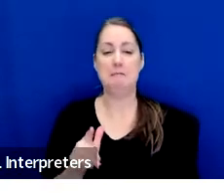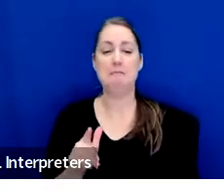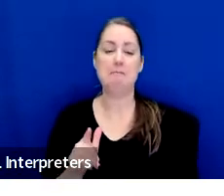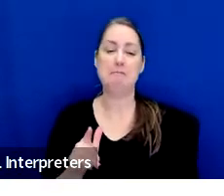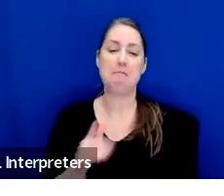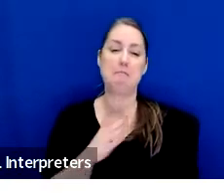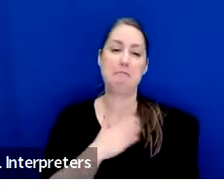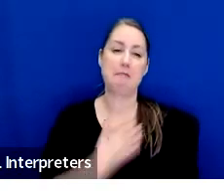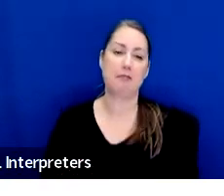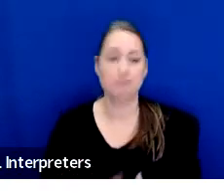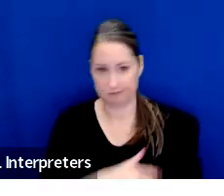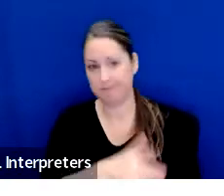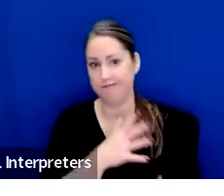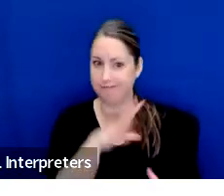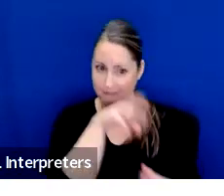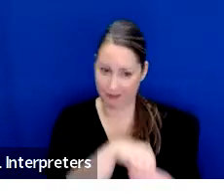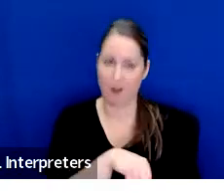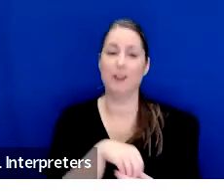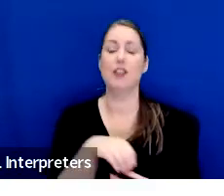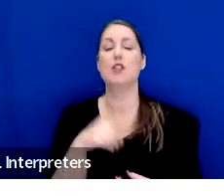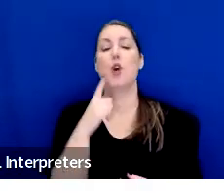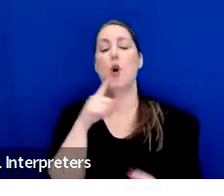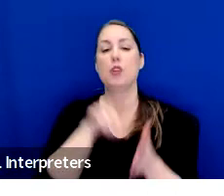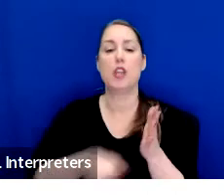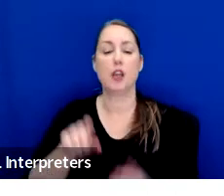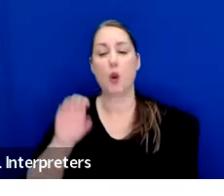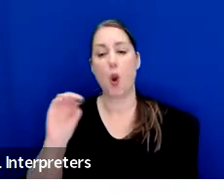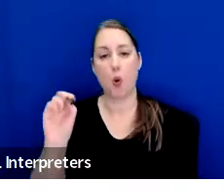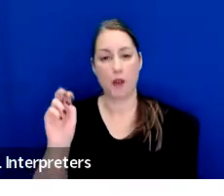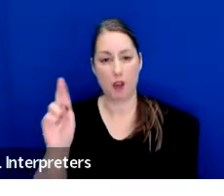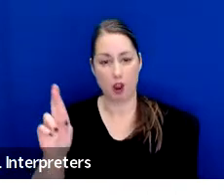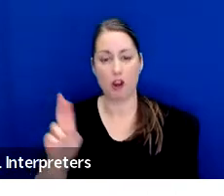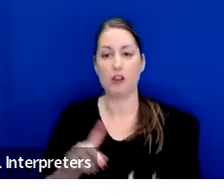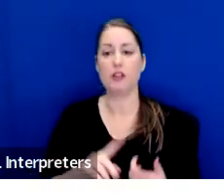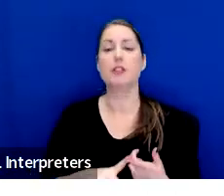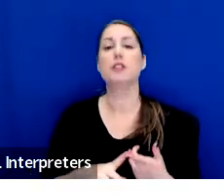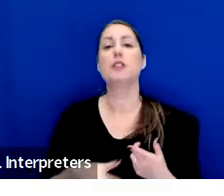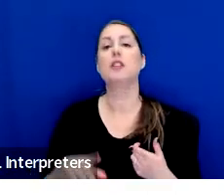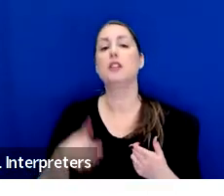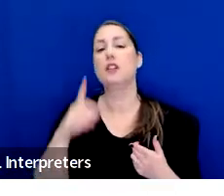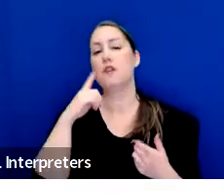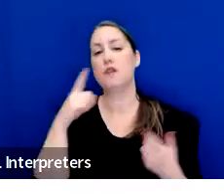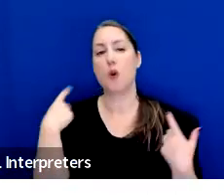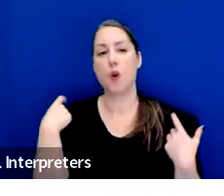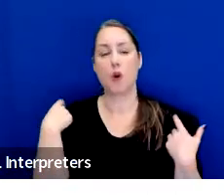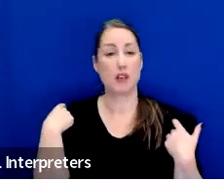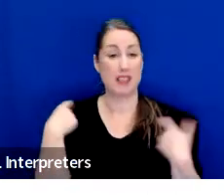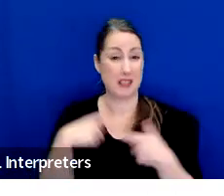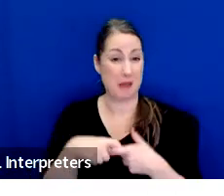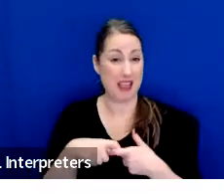and just like and we go where to send for a digit search economy. And so there's no oh, we are for introductory and linguistics.